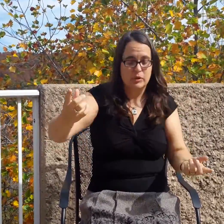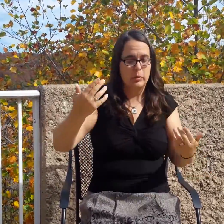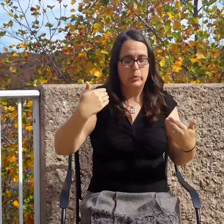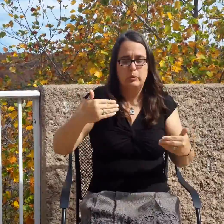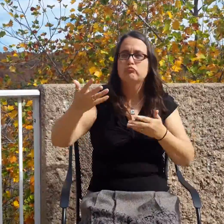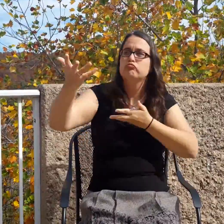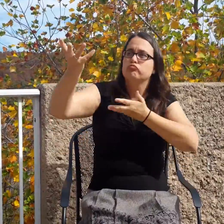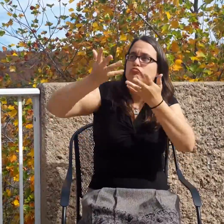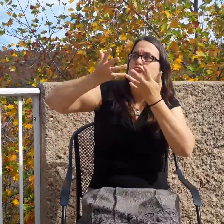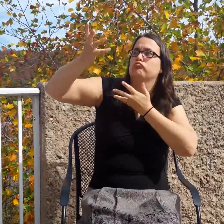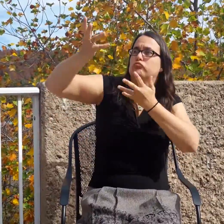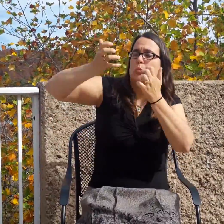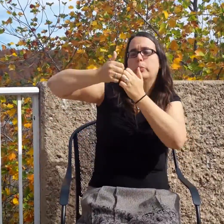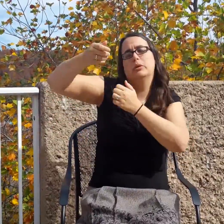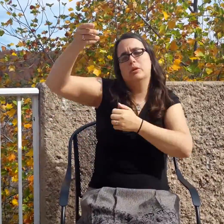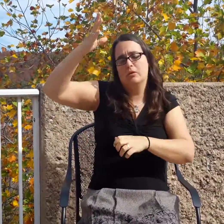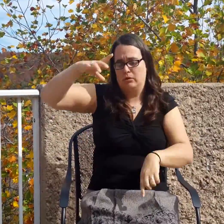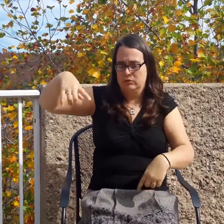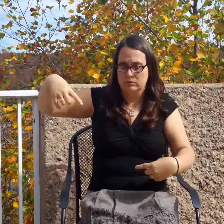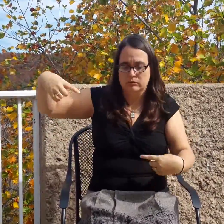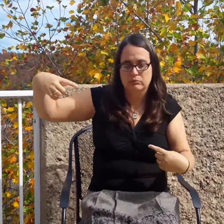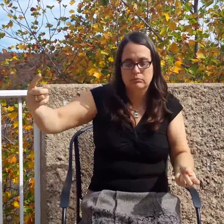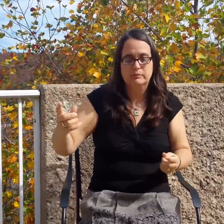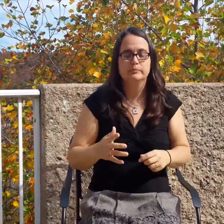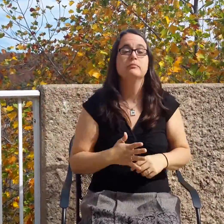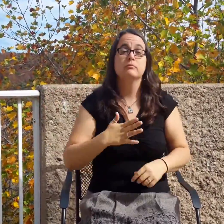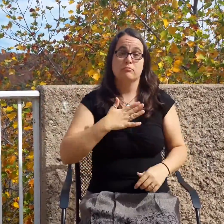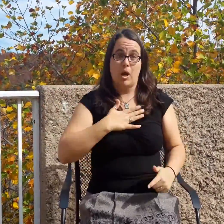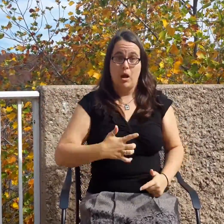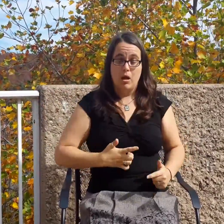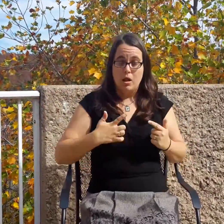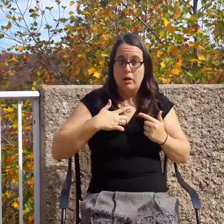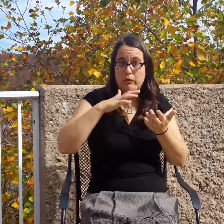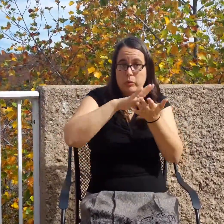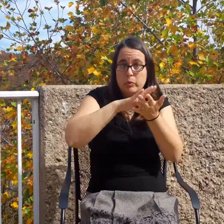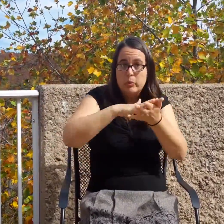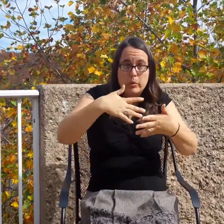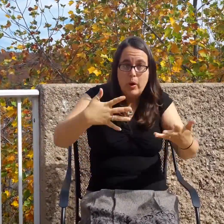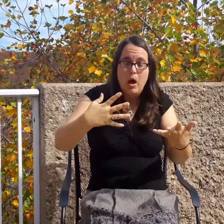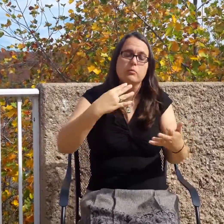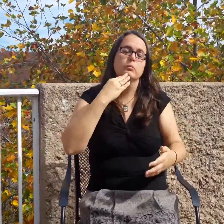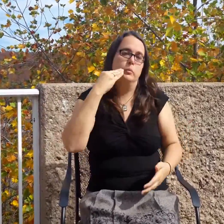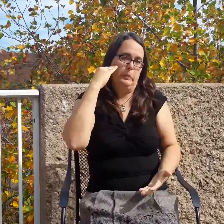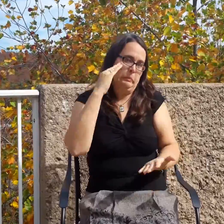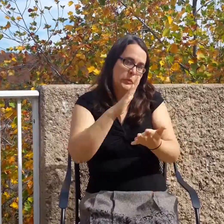Since then, I have always had a relationship with God. I was educated at home.